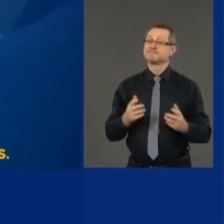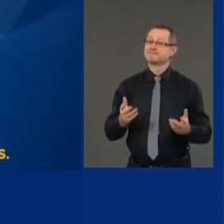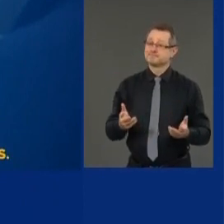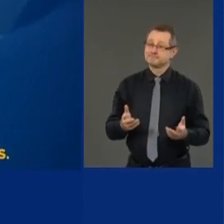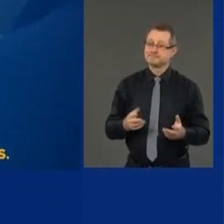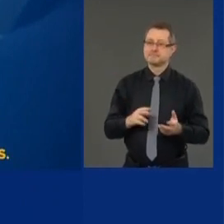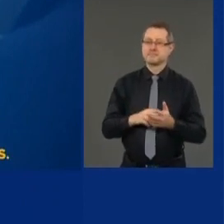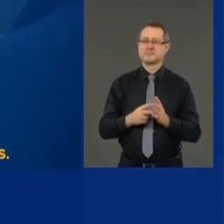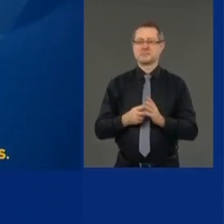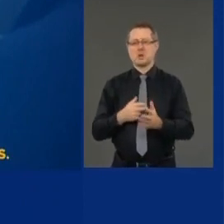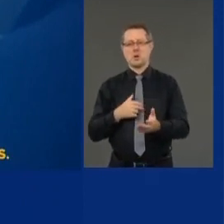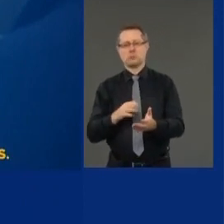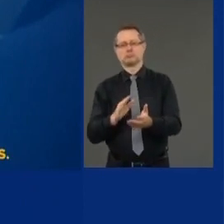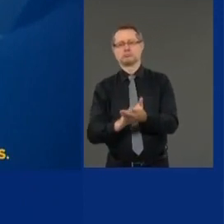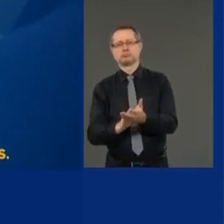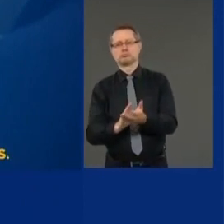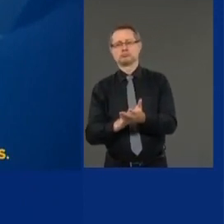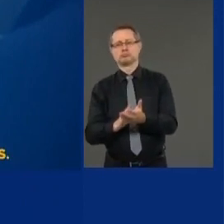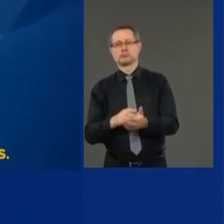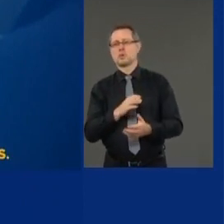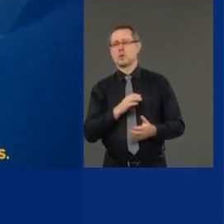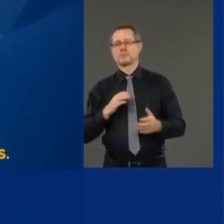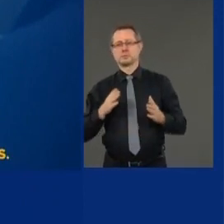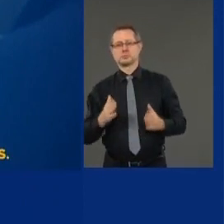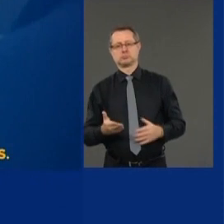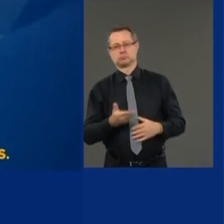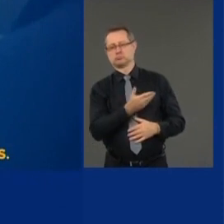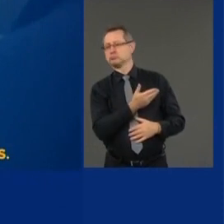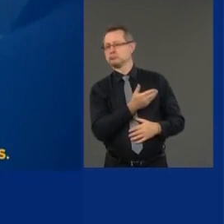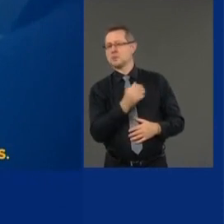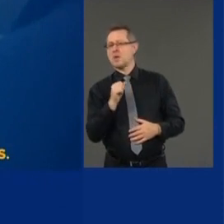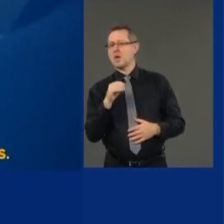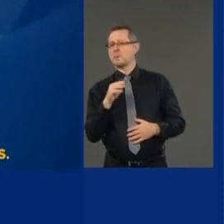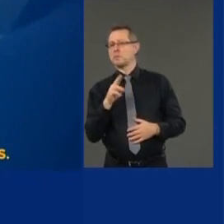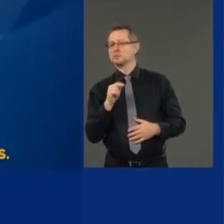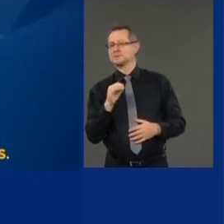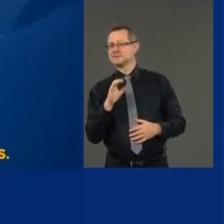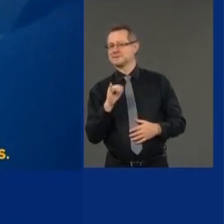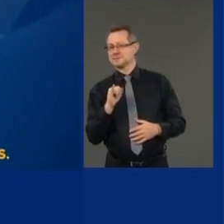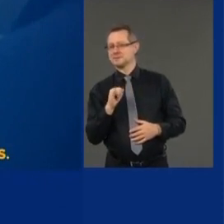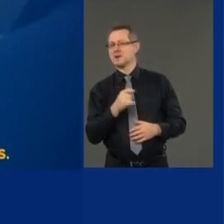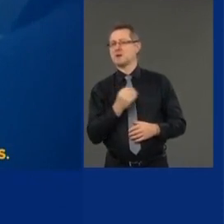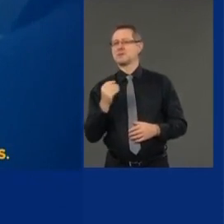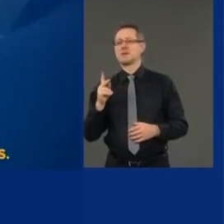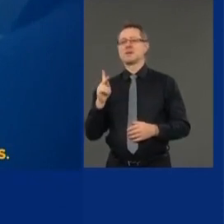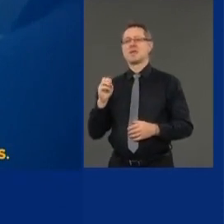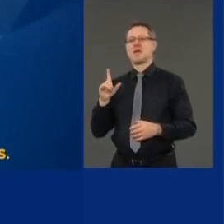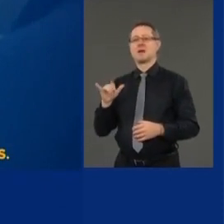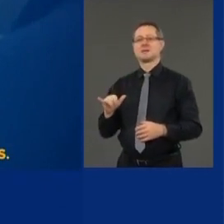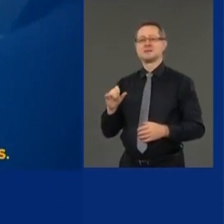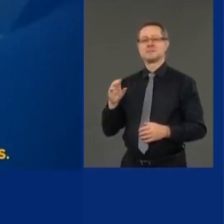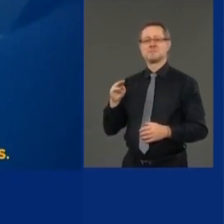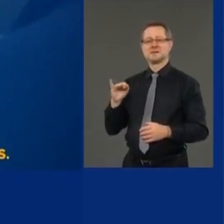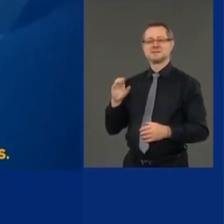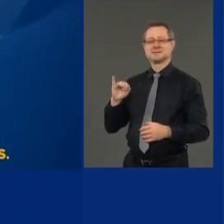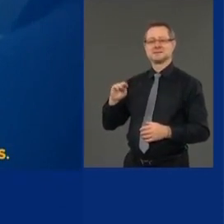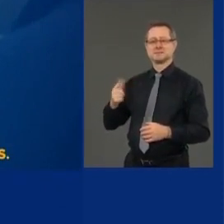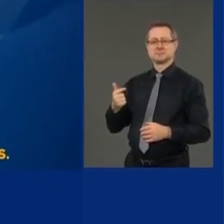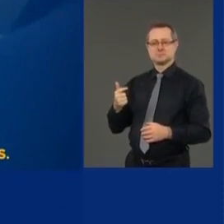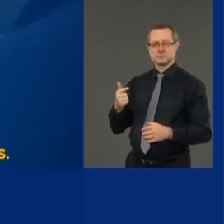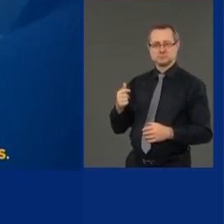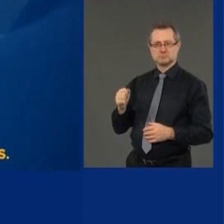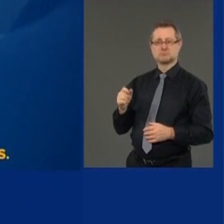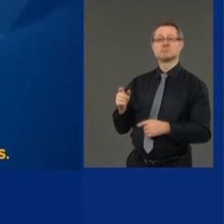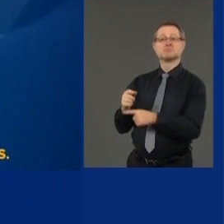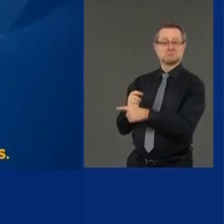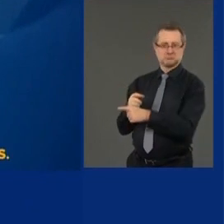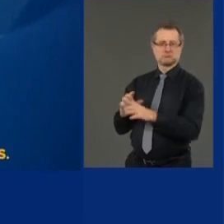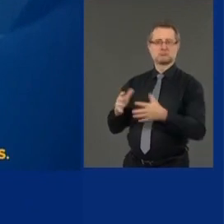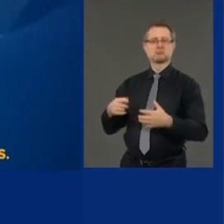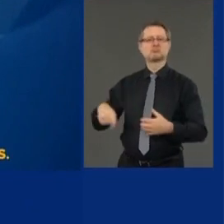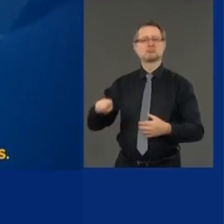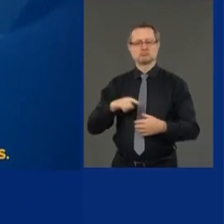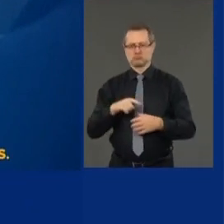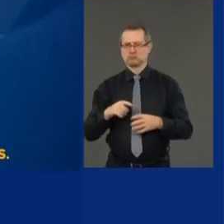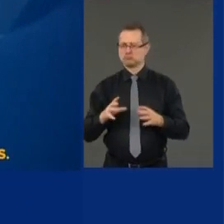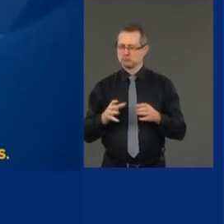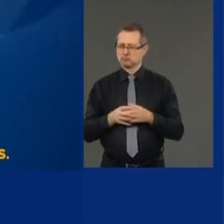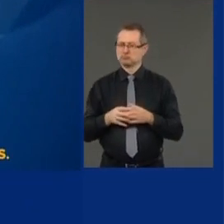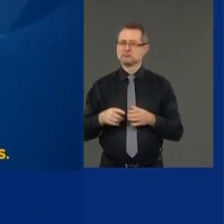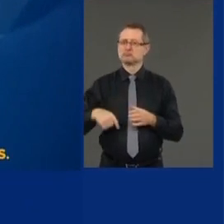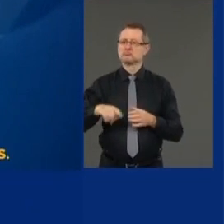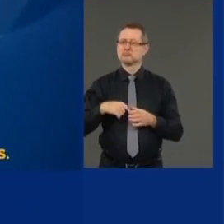WHICH IS 1.9%.